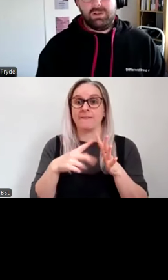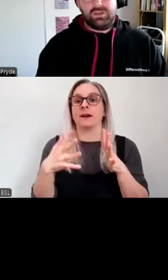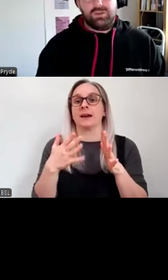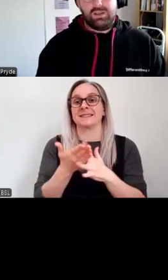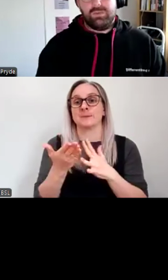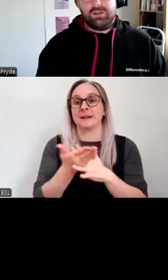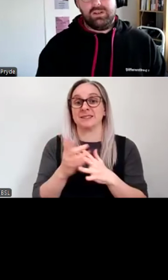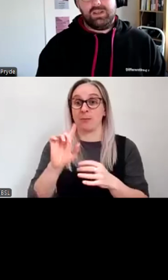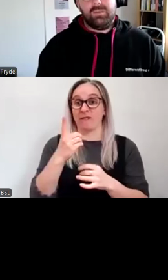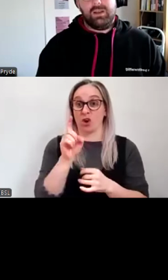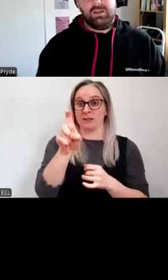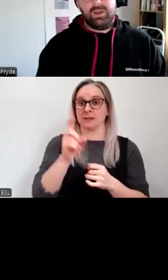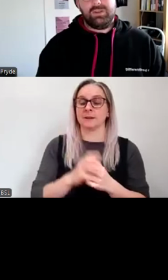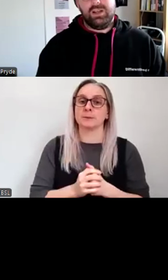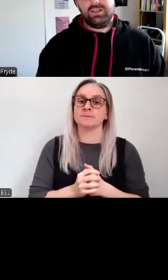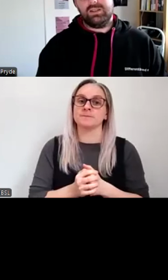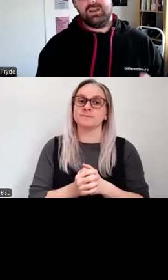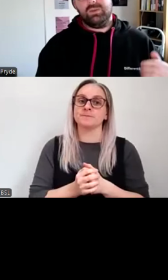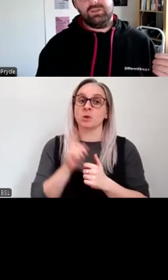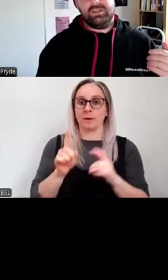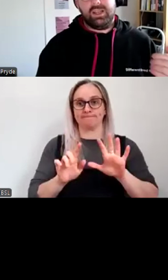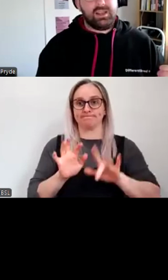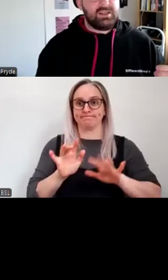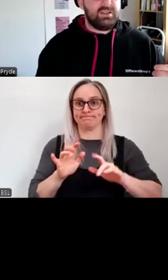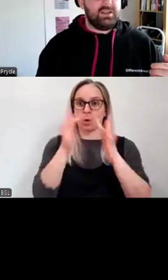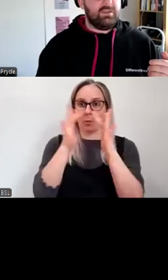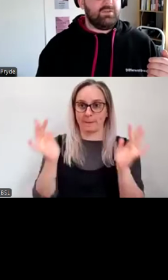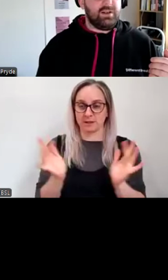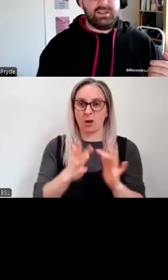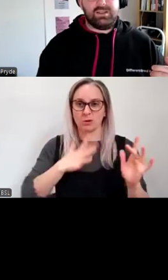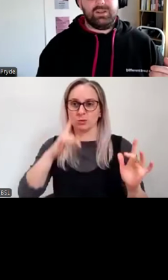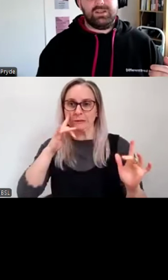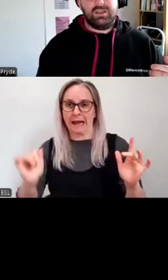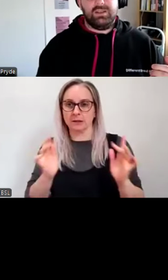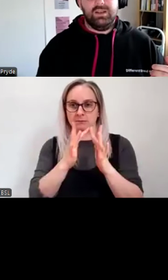What we're going to do is we're going to type in a web address that we want to test for accessibility.